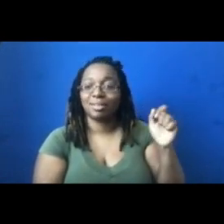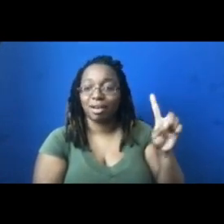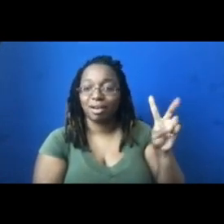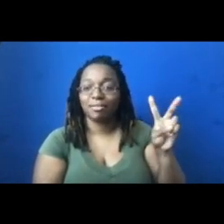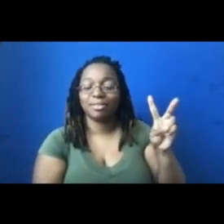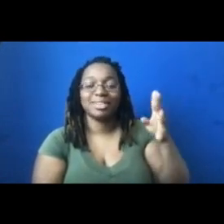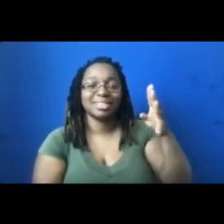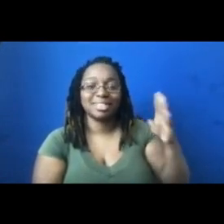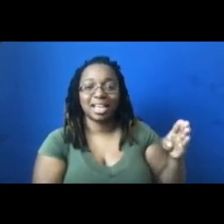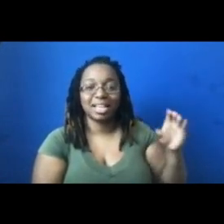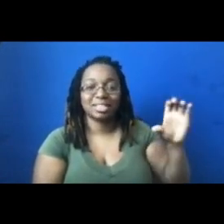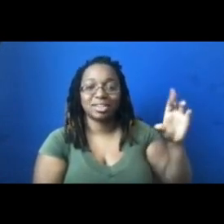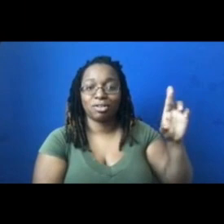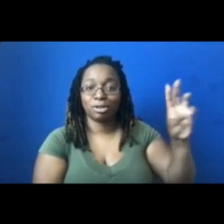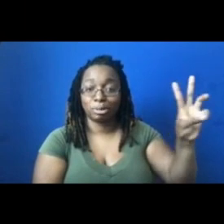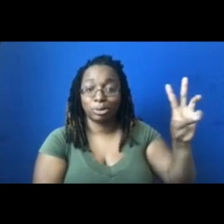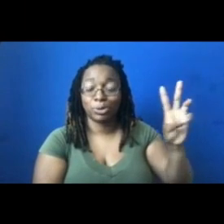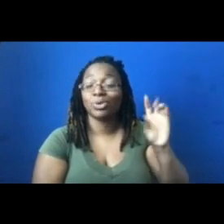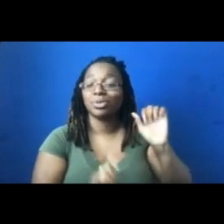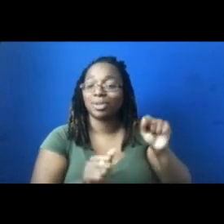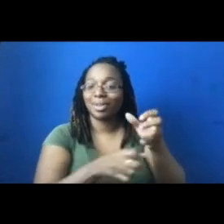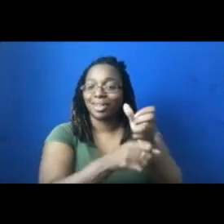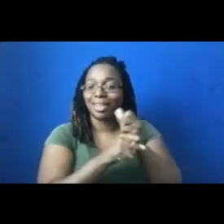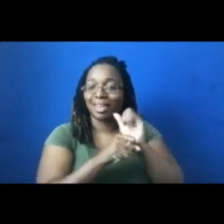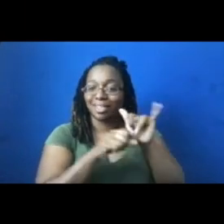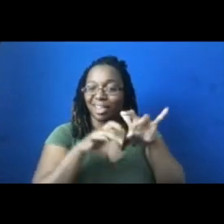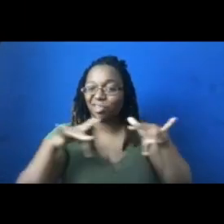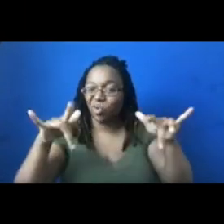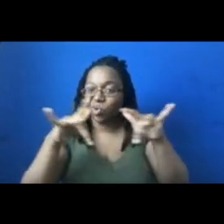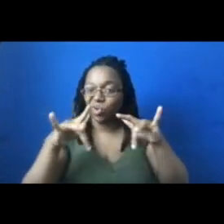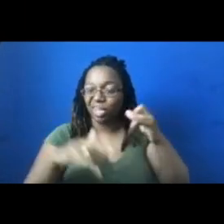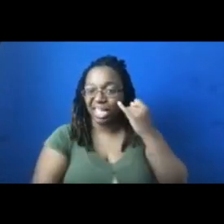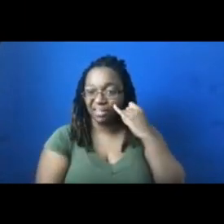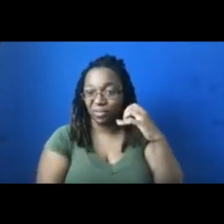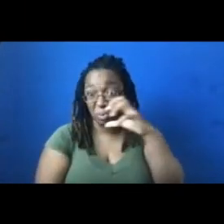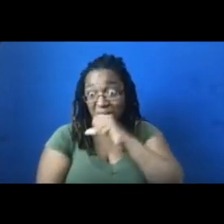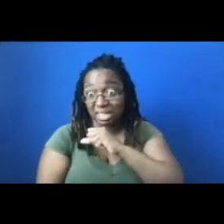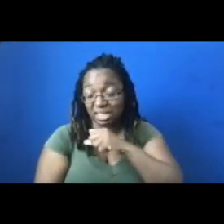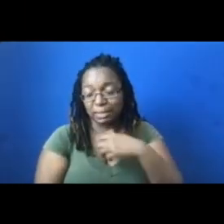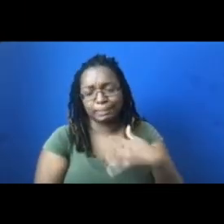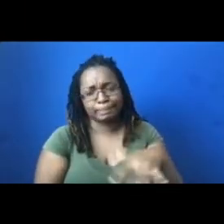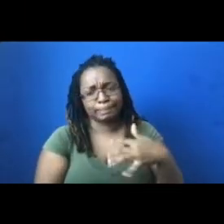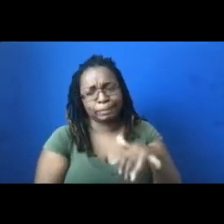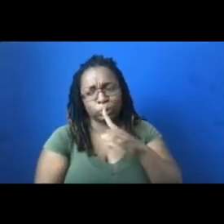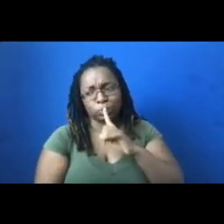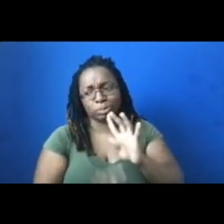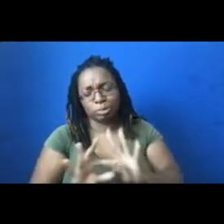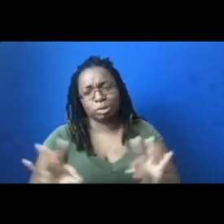copy of that recording if you missed that webinar, because it provides presents the very essential information you need.